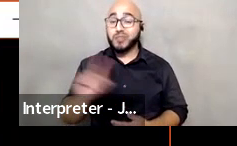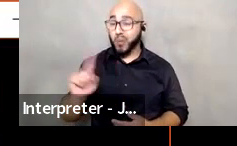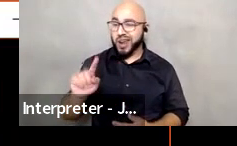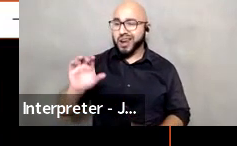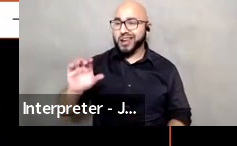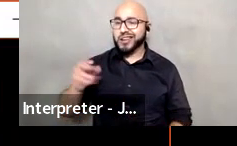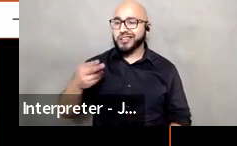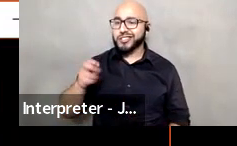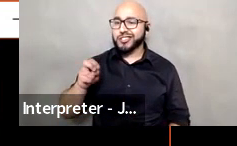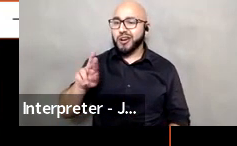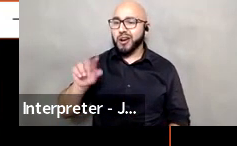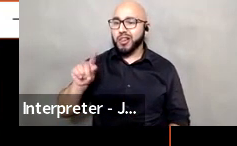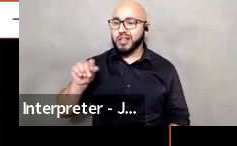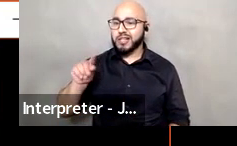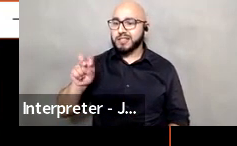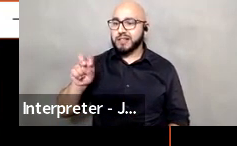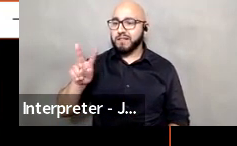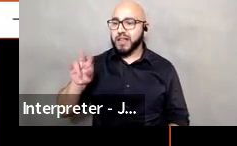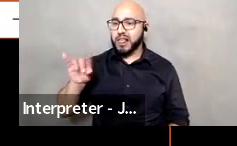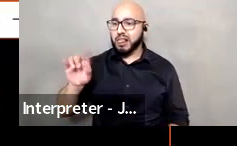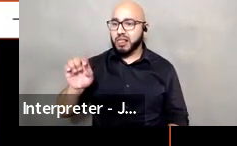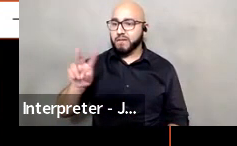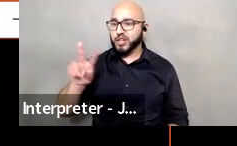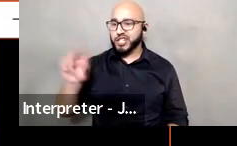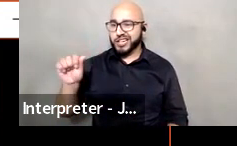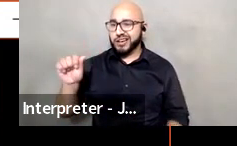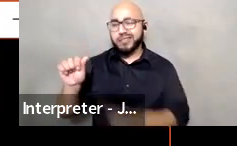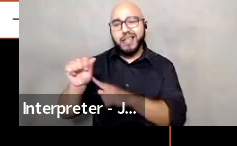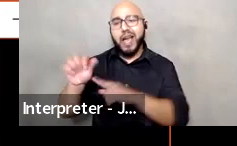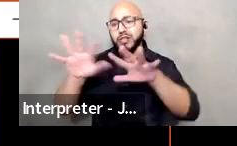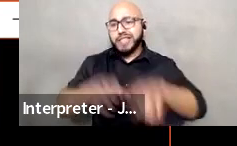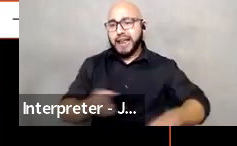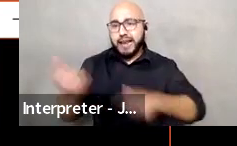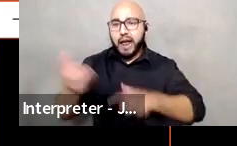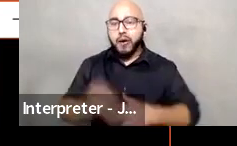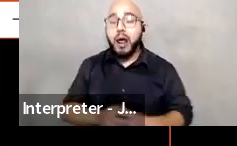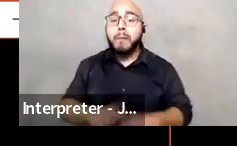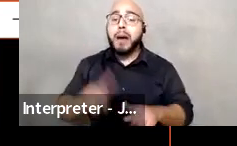Was taken down, but I think sometimes those who defend these monuments no more.